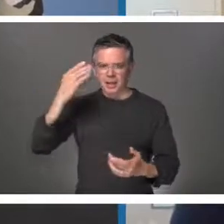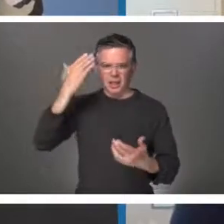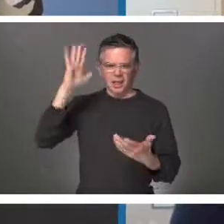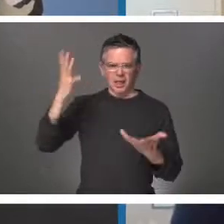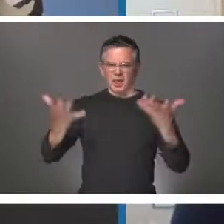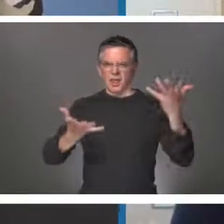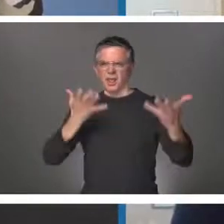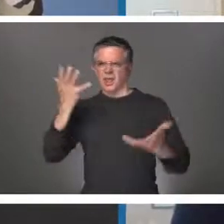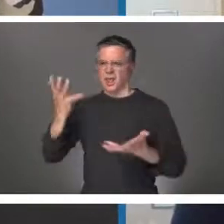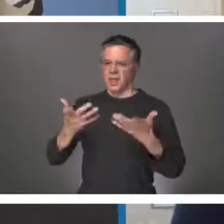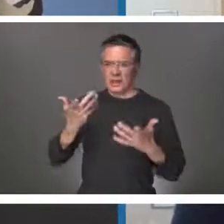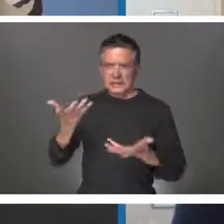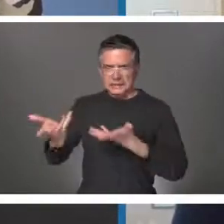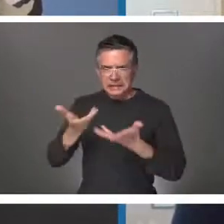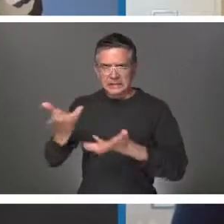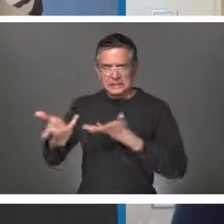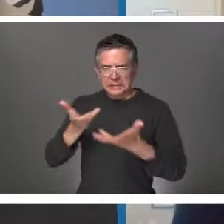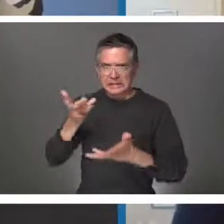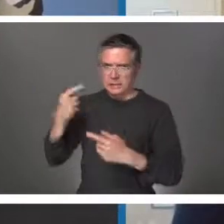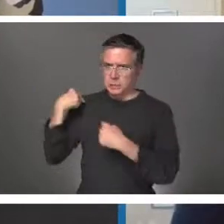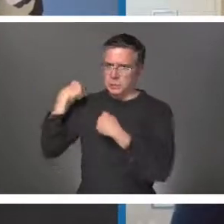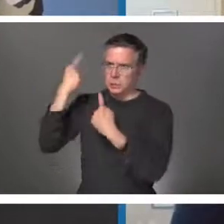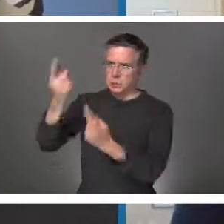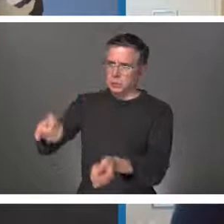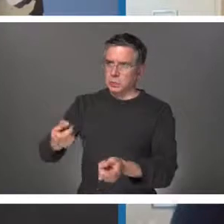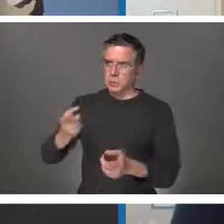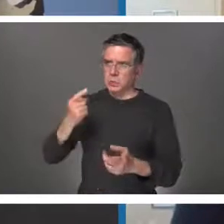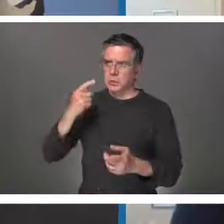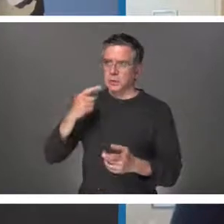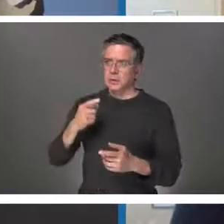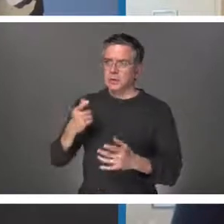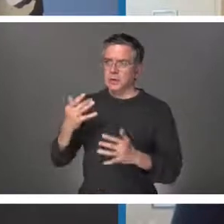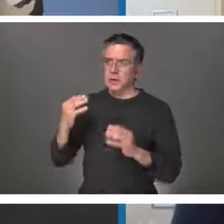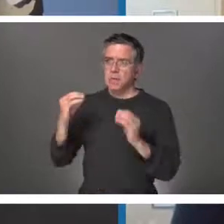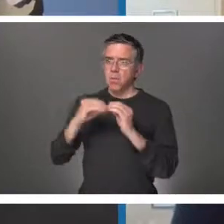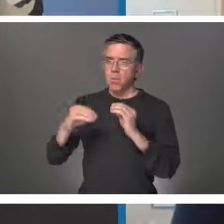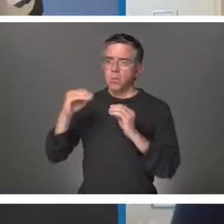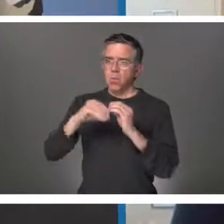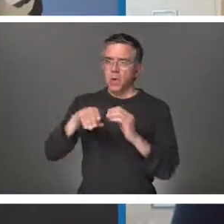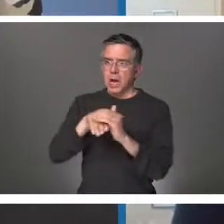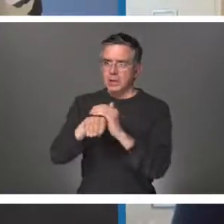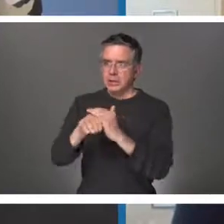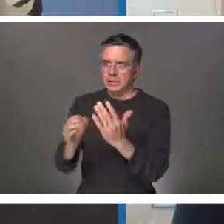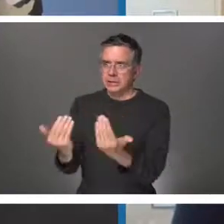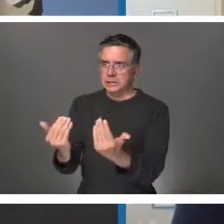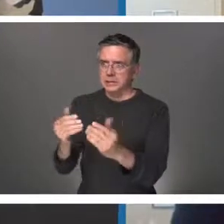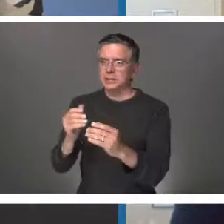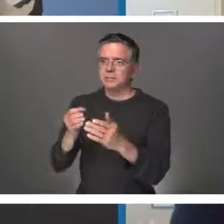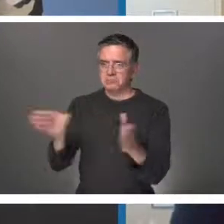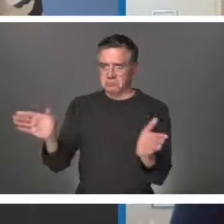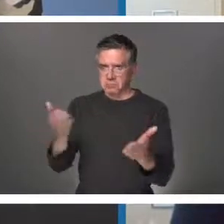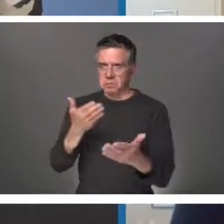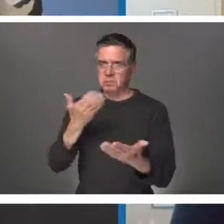to create ways for our folks to get access and to help now educate, and get access to vaccines as well.